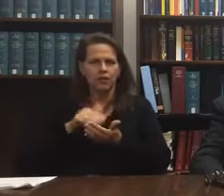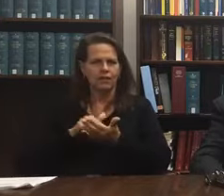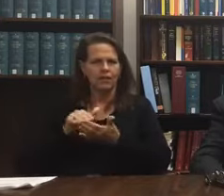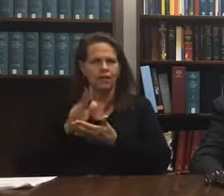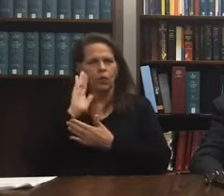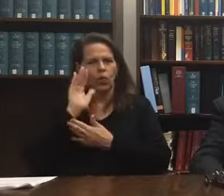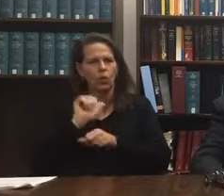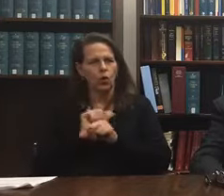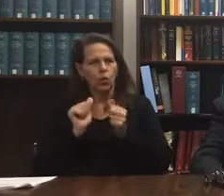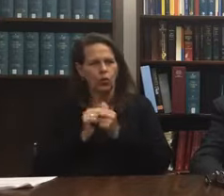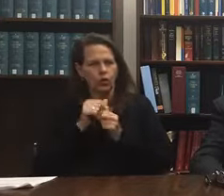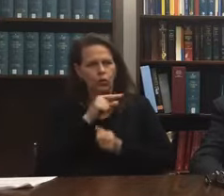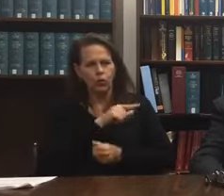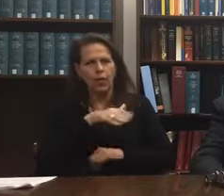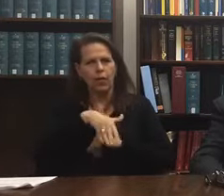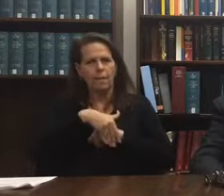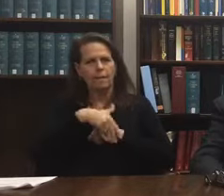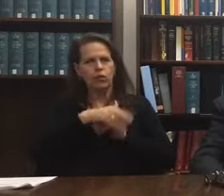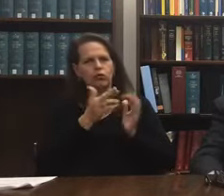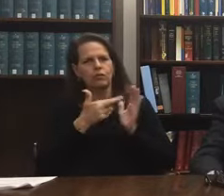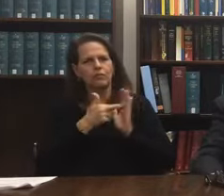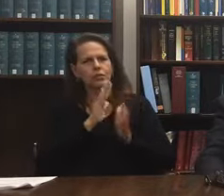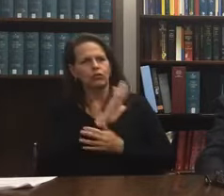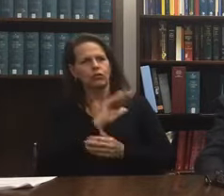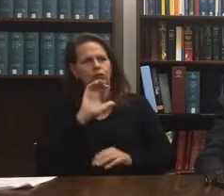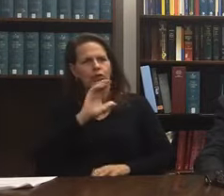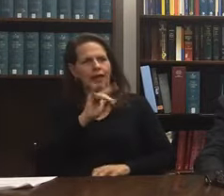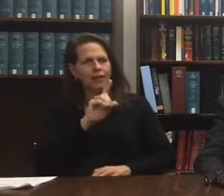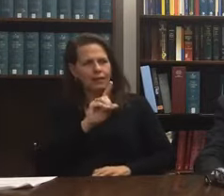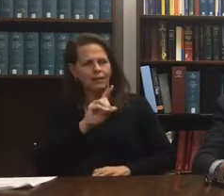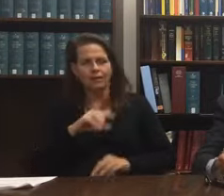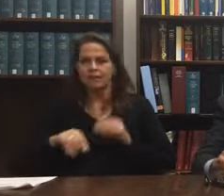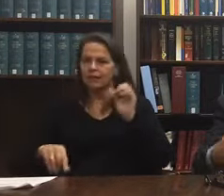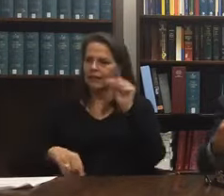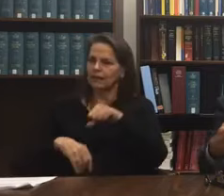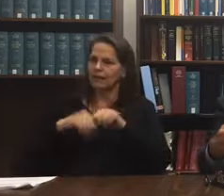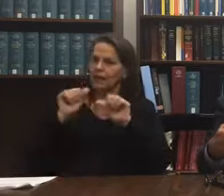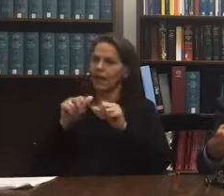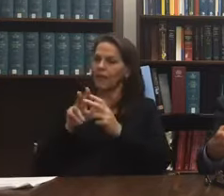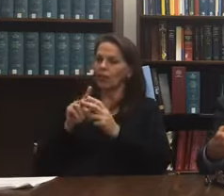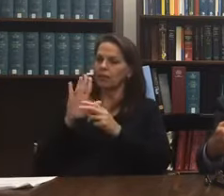represent your child yes and they can either be supportive and I mean